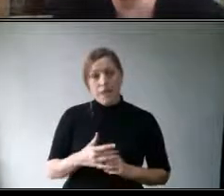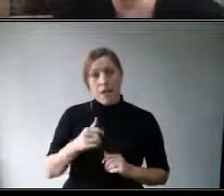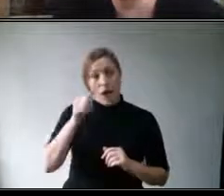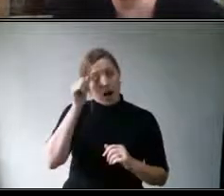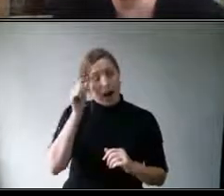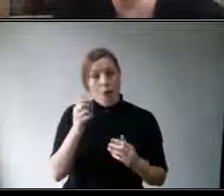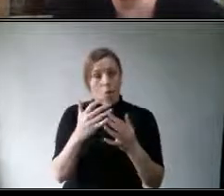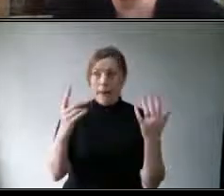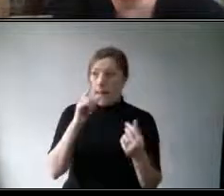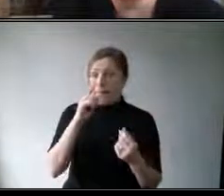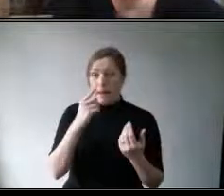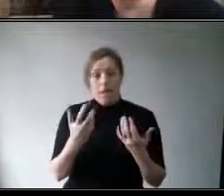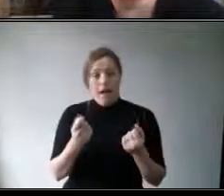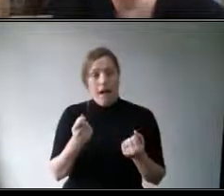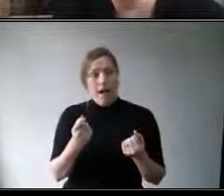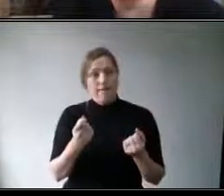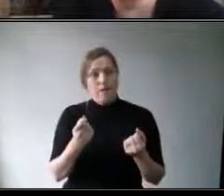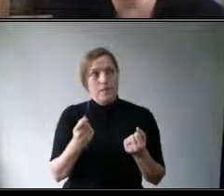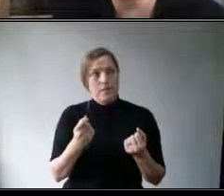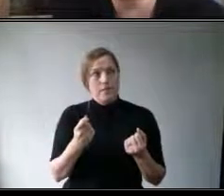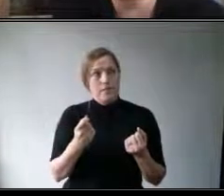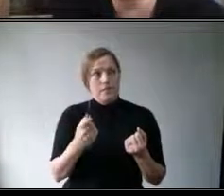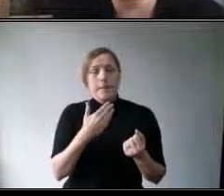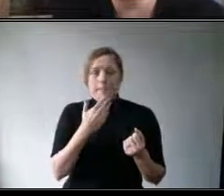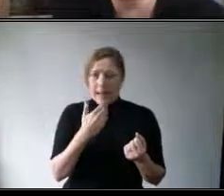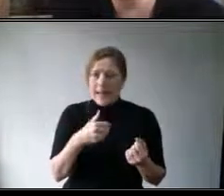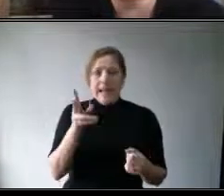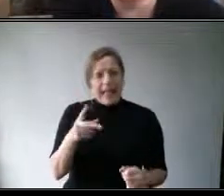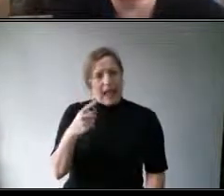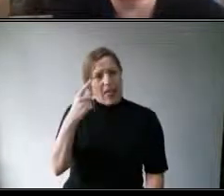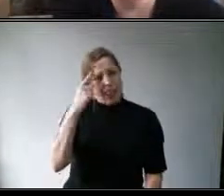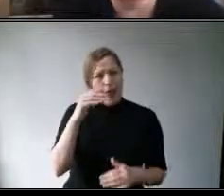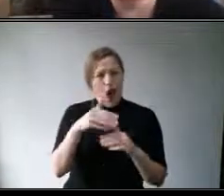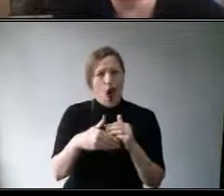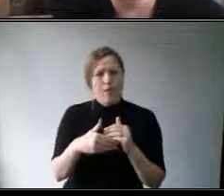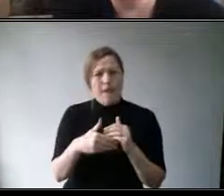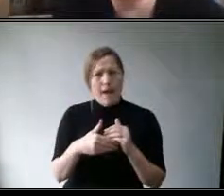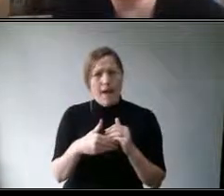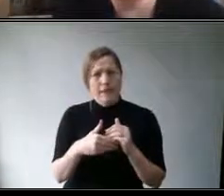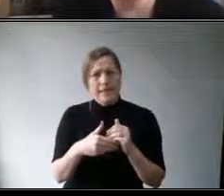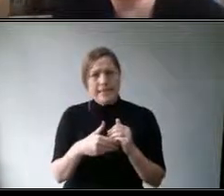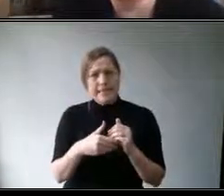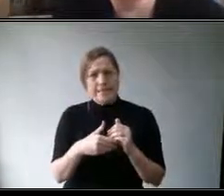to that unconscious bias call us out like bring it to our attention don't be afraid to have the